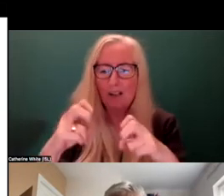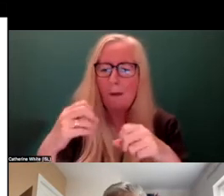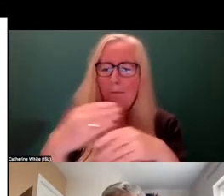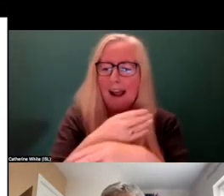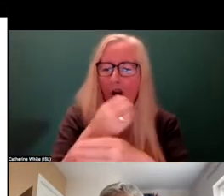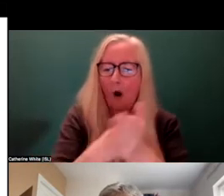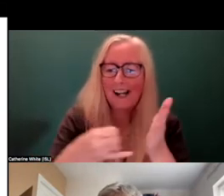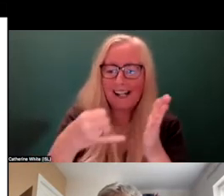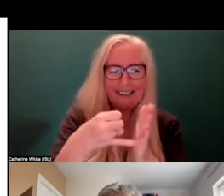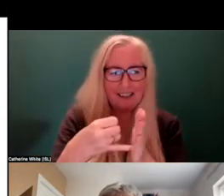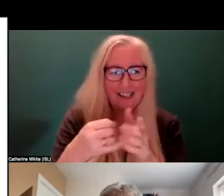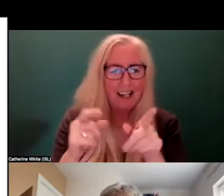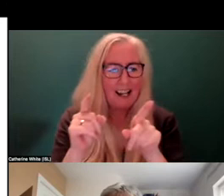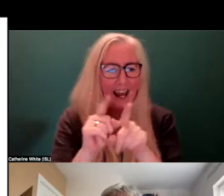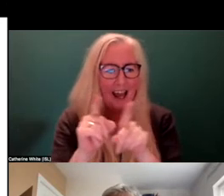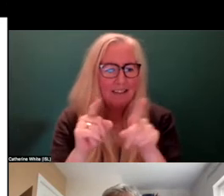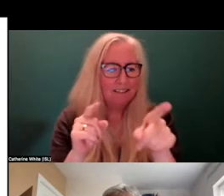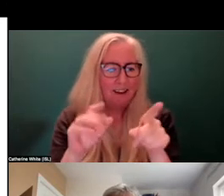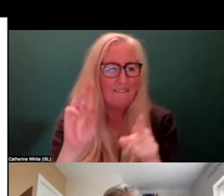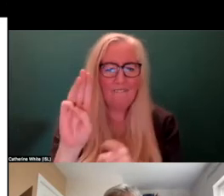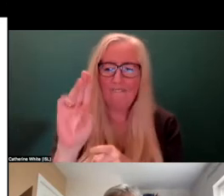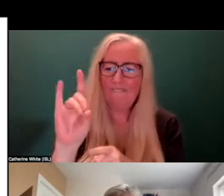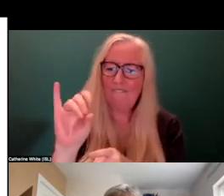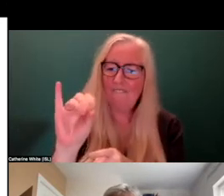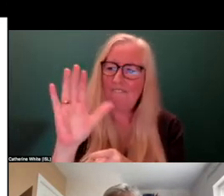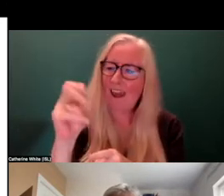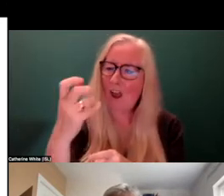investments by organisations like the Atlantic Philanthropy over many years,